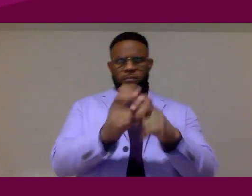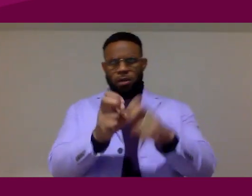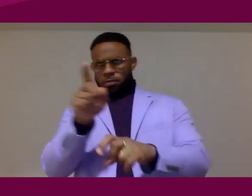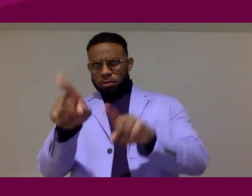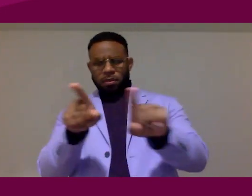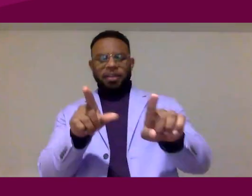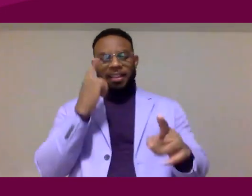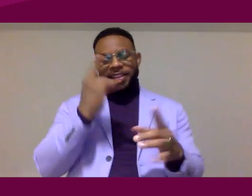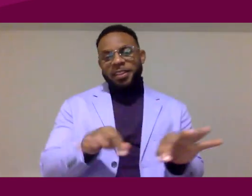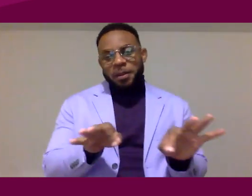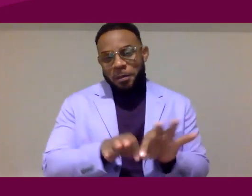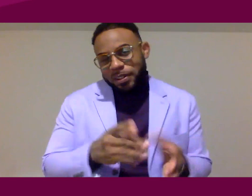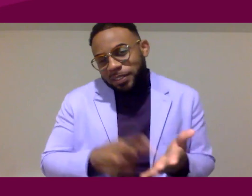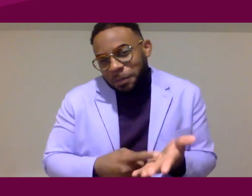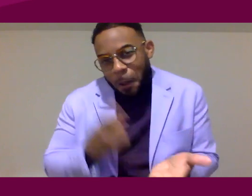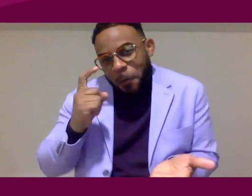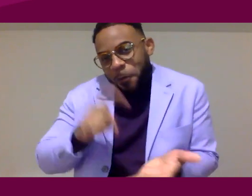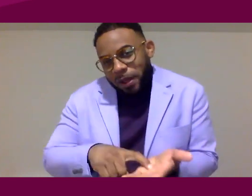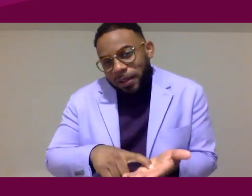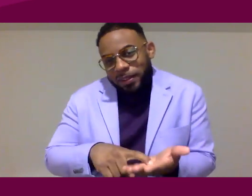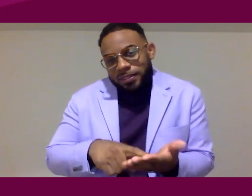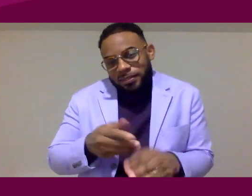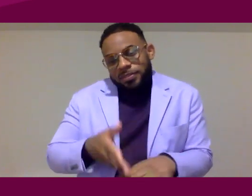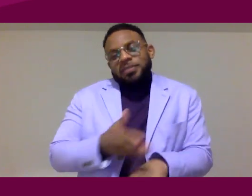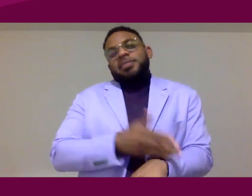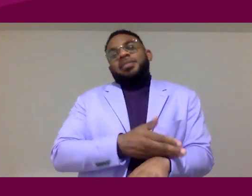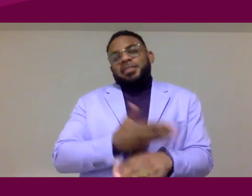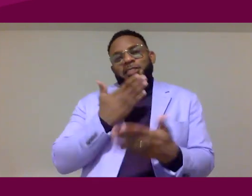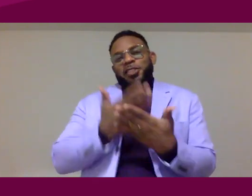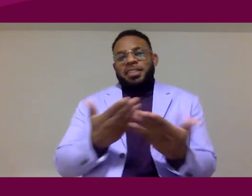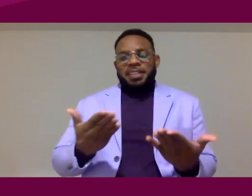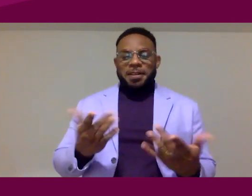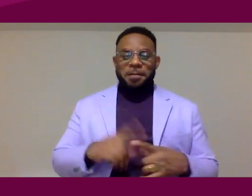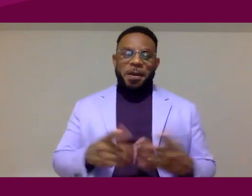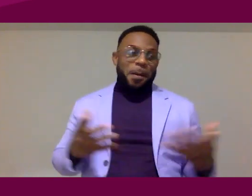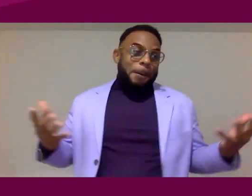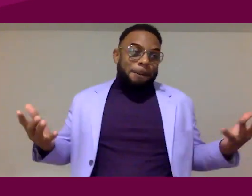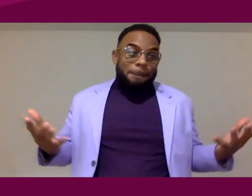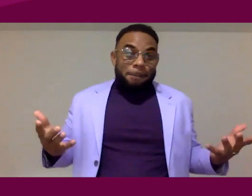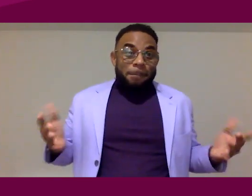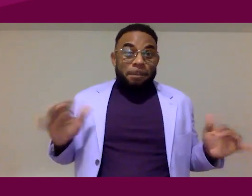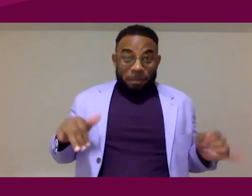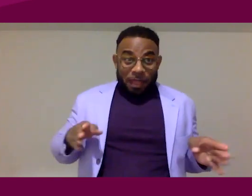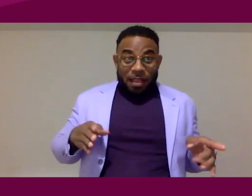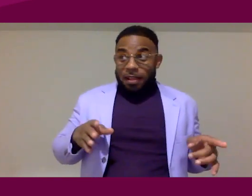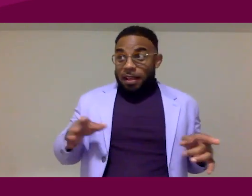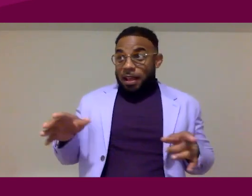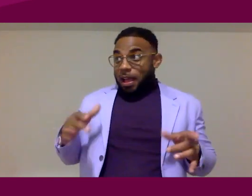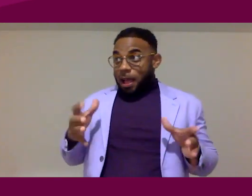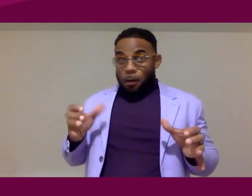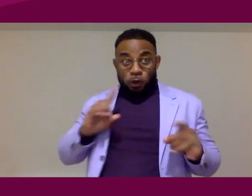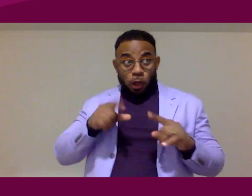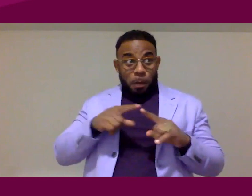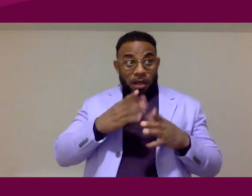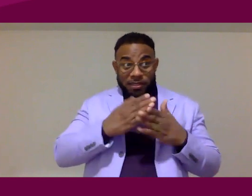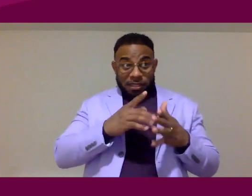so I think it's important sometimes to also acknowledge the good things. But on that note, I want to talk about some of those gaps.